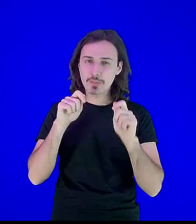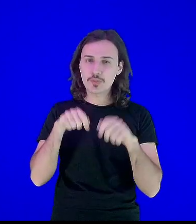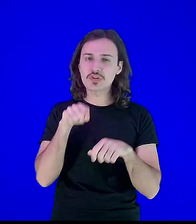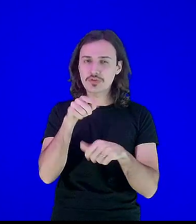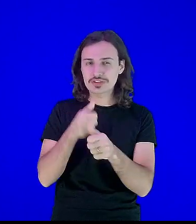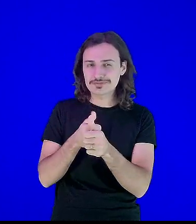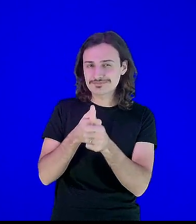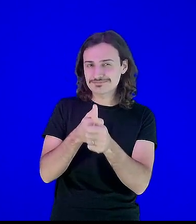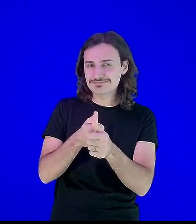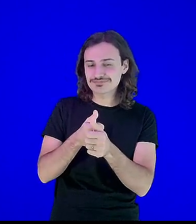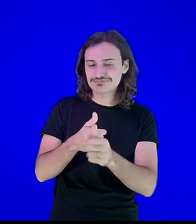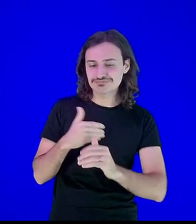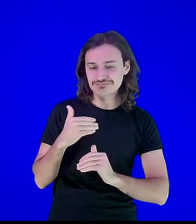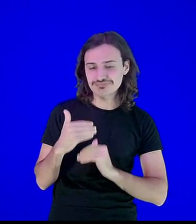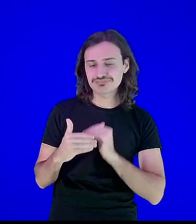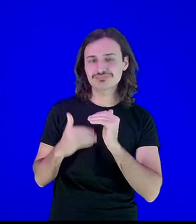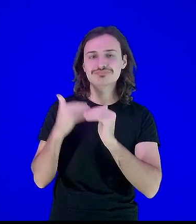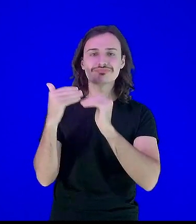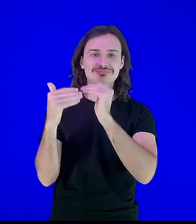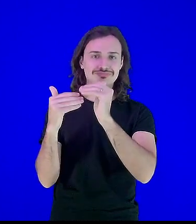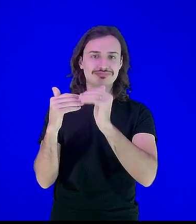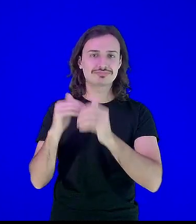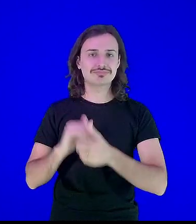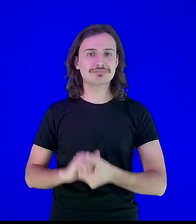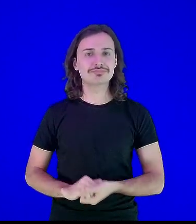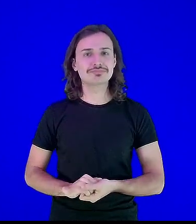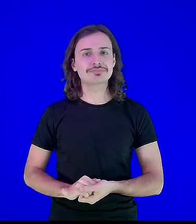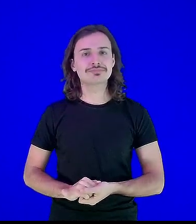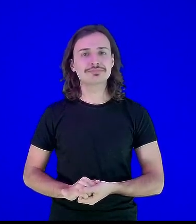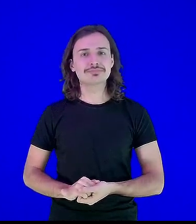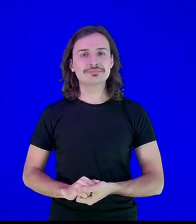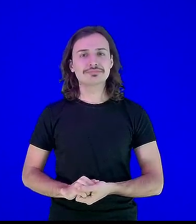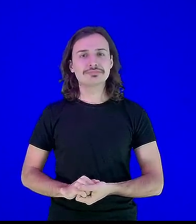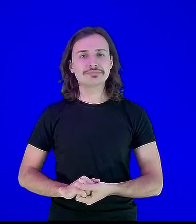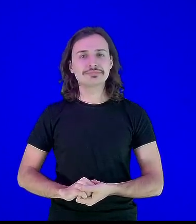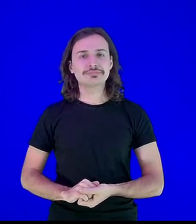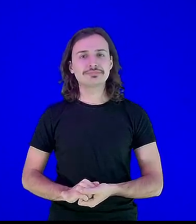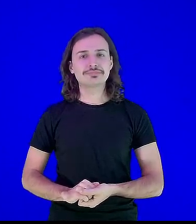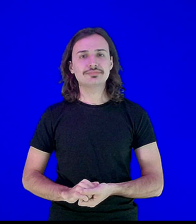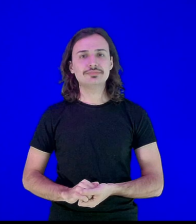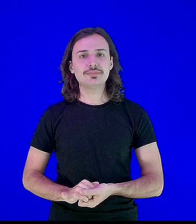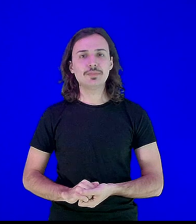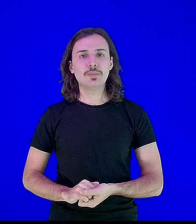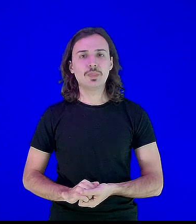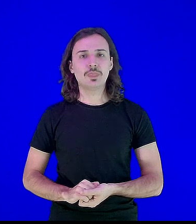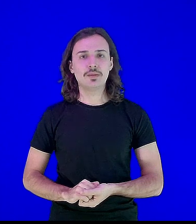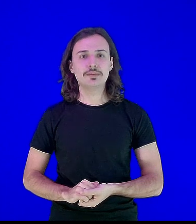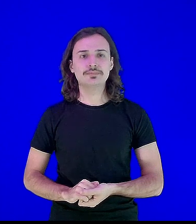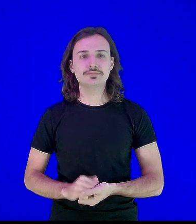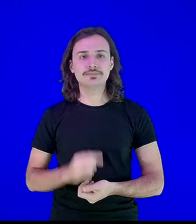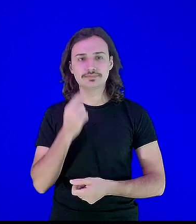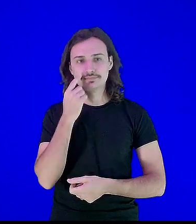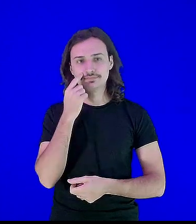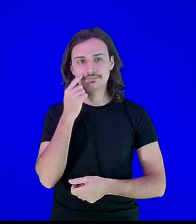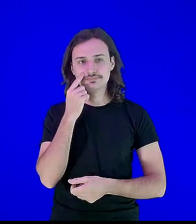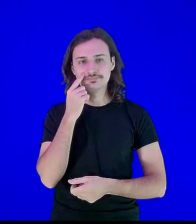right okay so you can see up here the document has no title